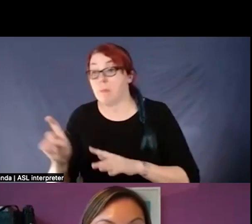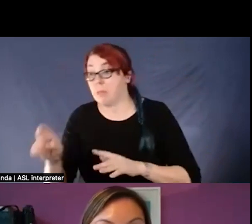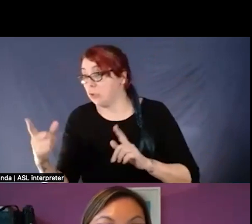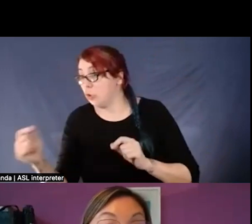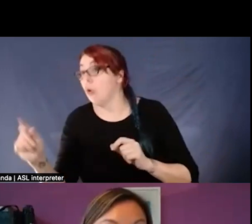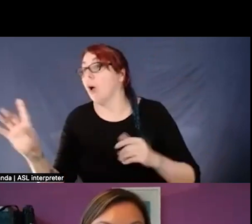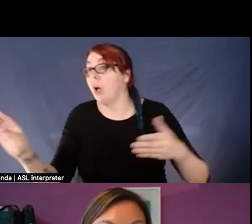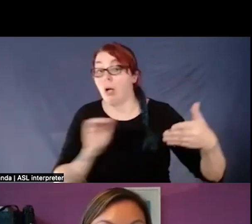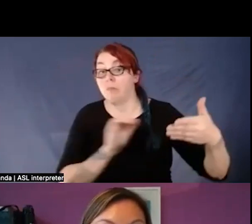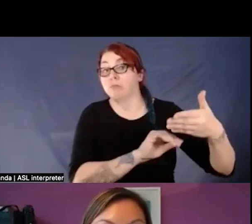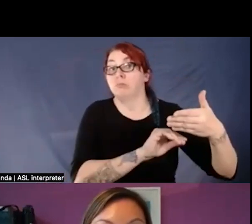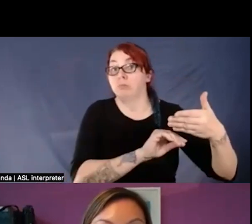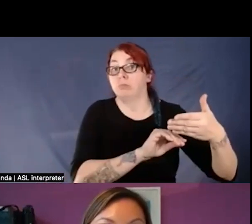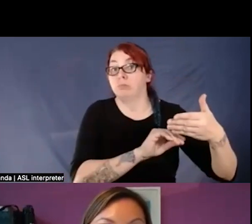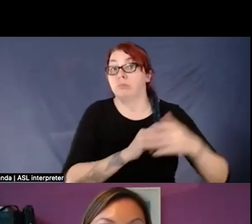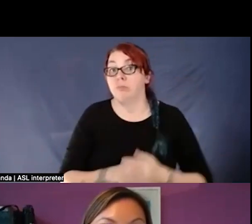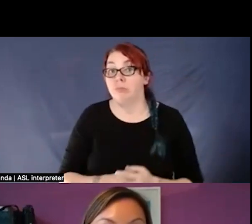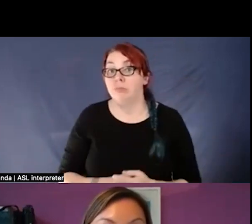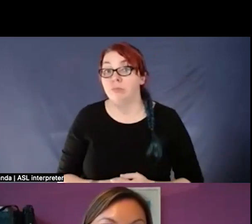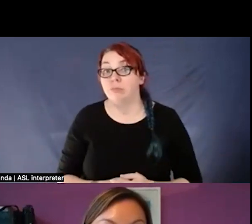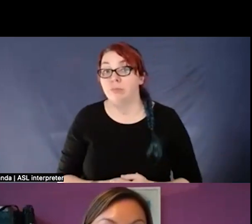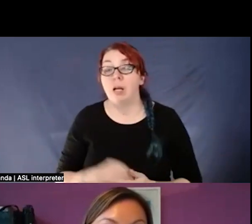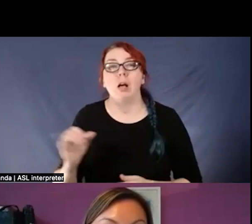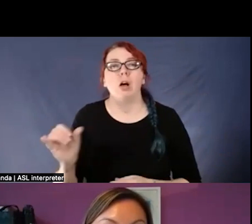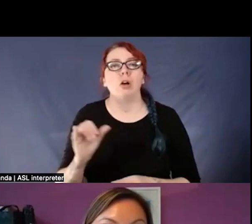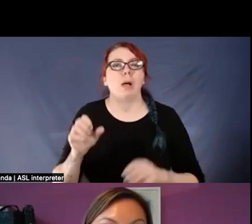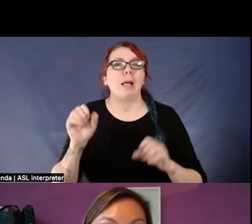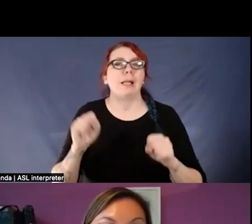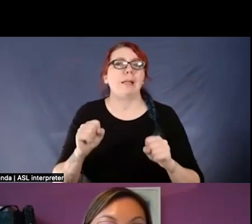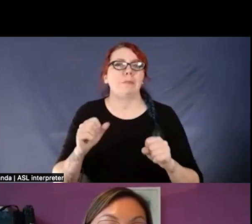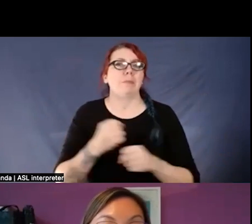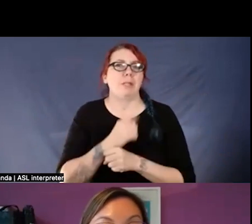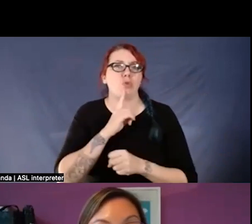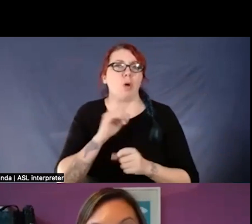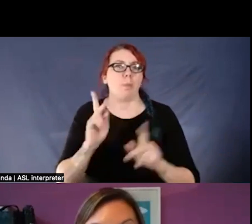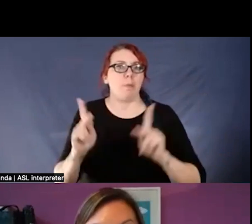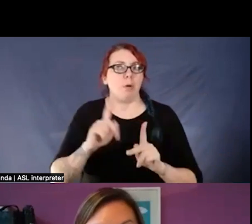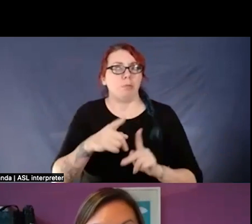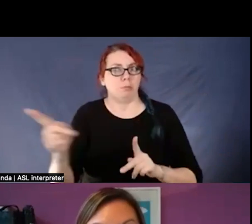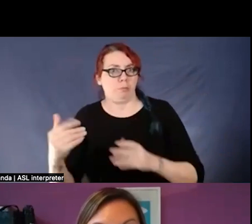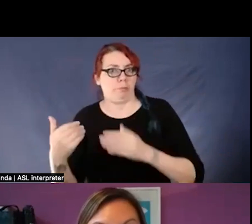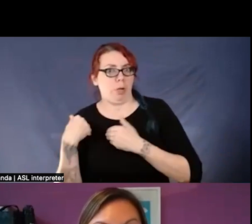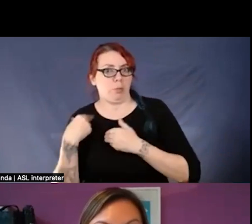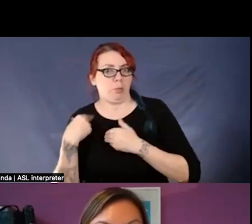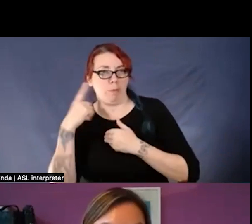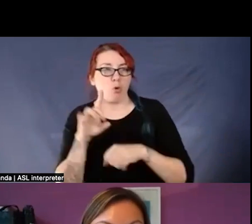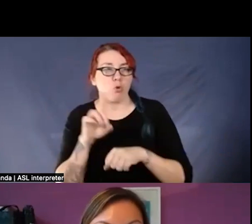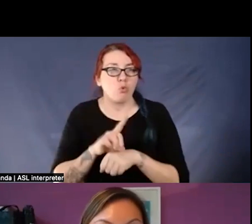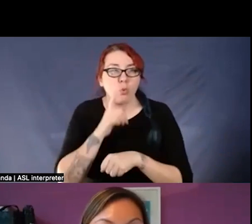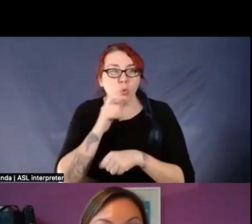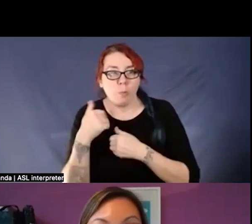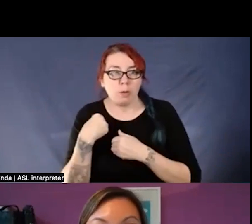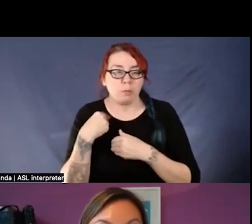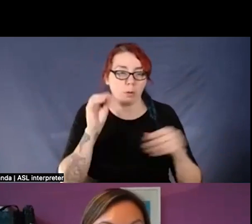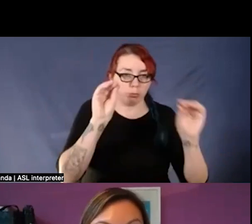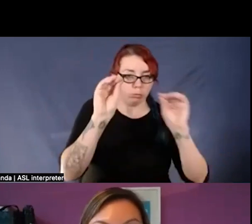or removing things that are no longer needed. Then when I onboard someone new or start a new season,